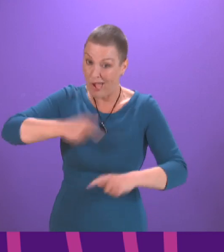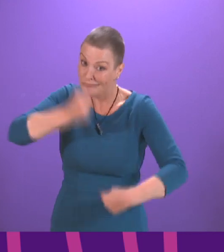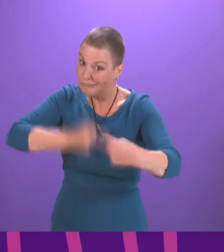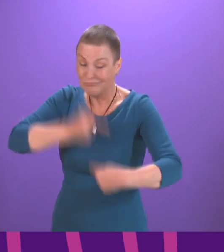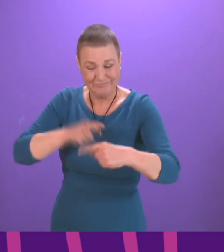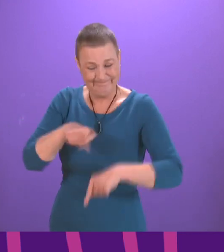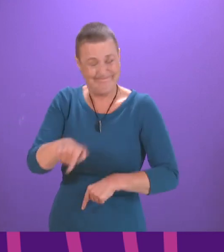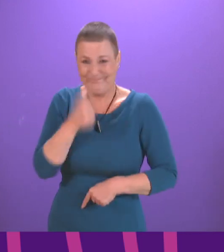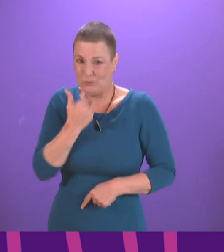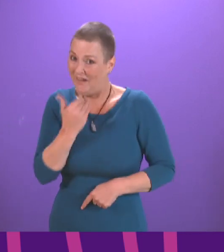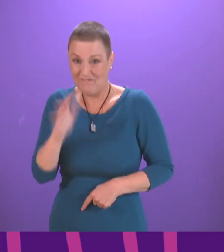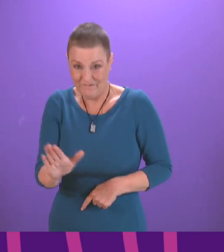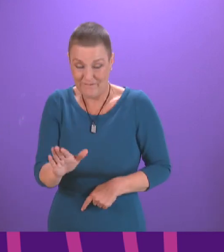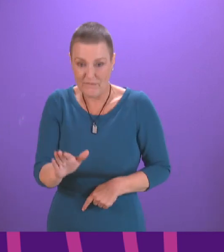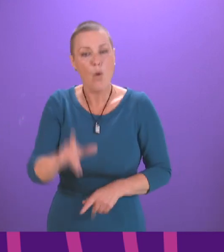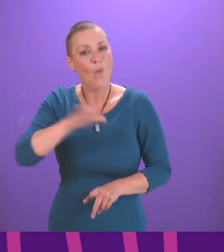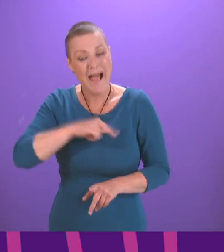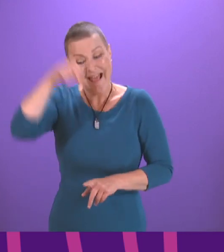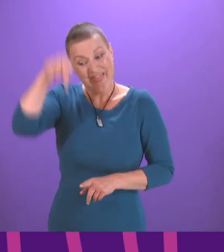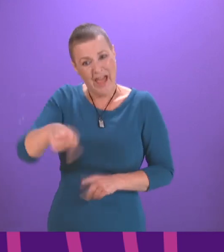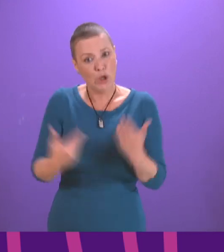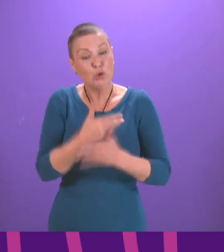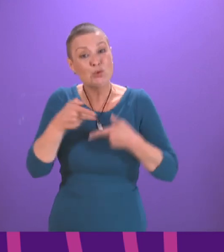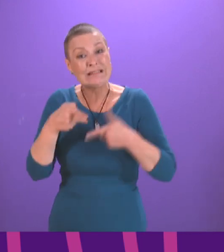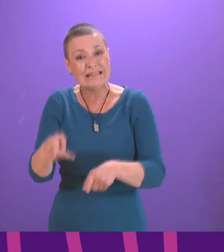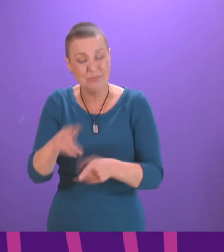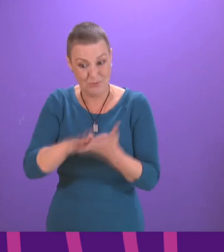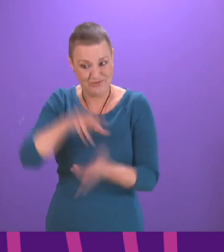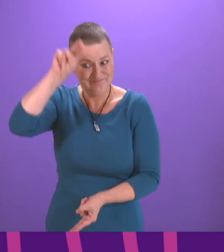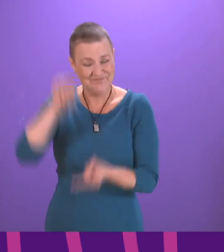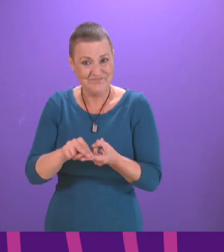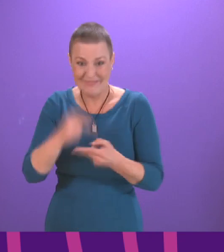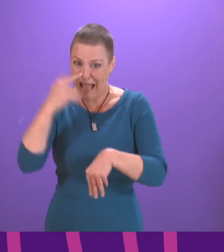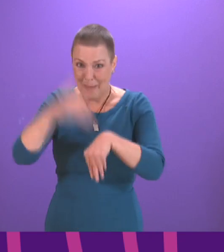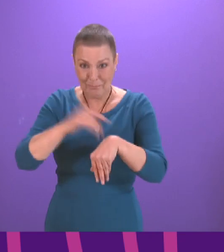UK Government, because the impact of that deficiency will be felt by workers across